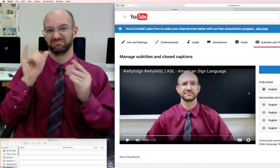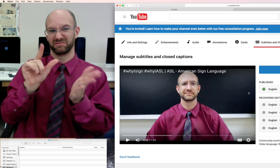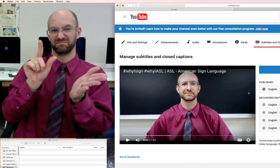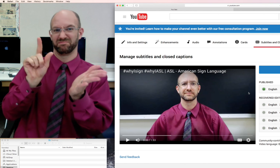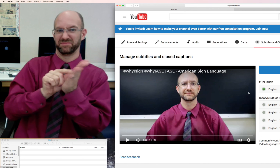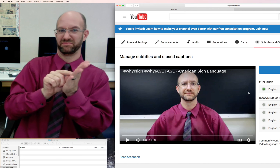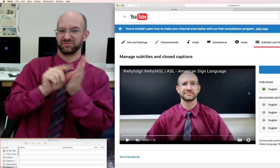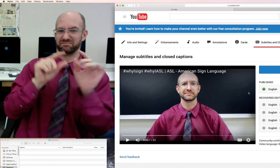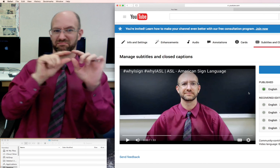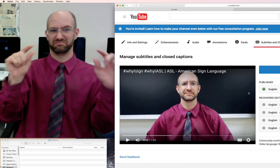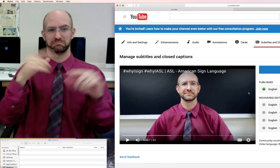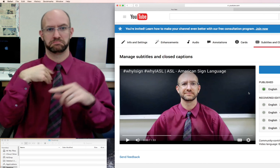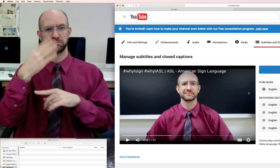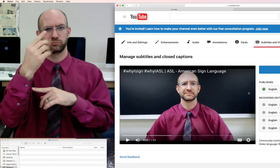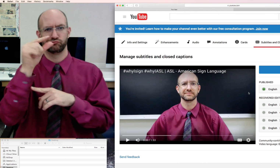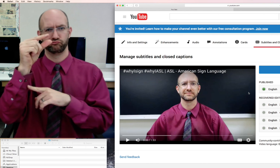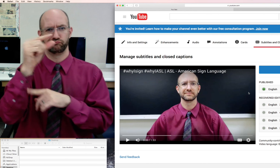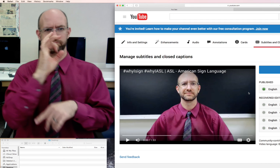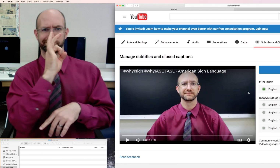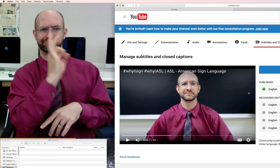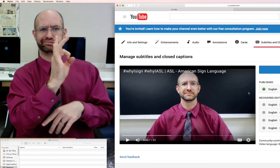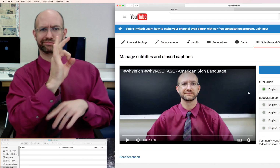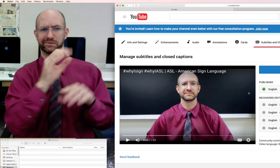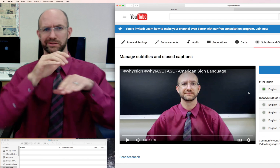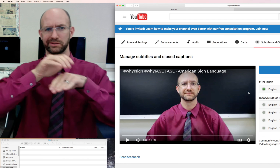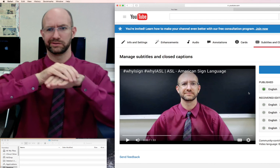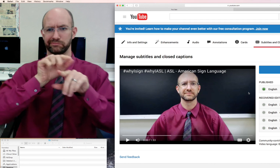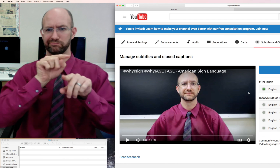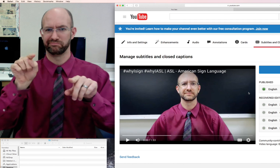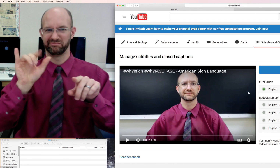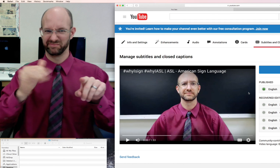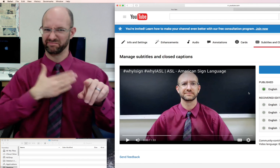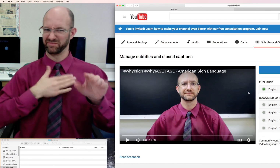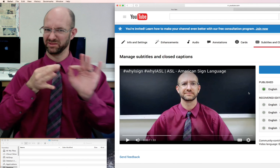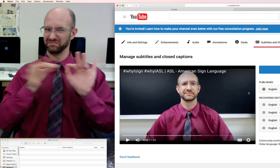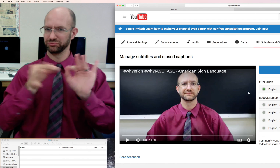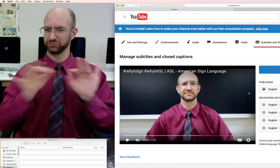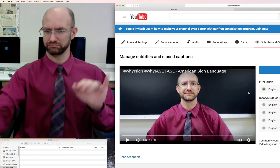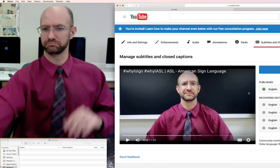My final published captions is the green dotted one with "English" next to it.